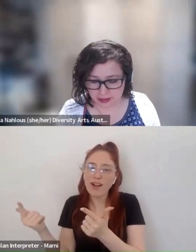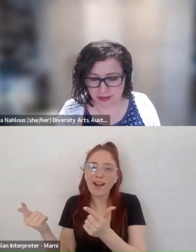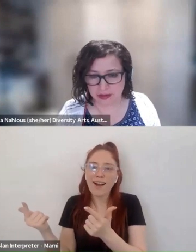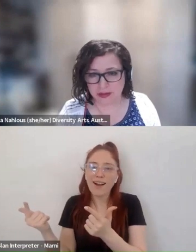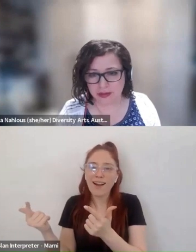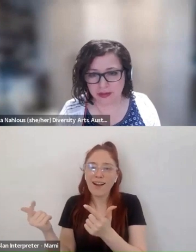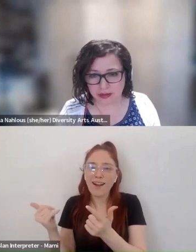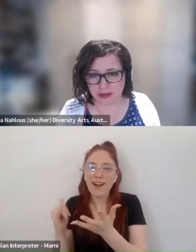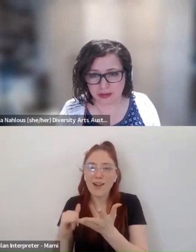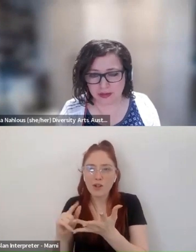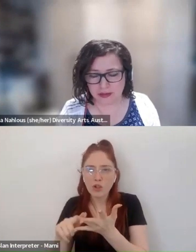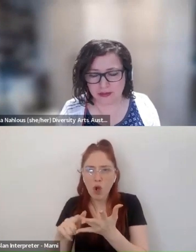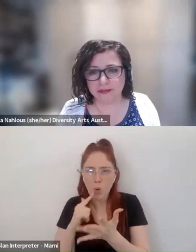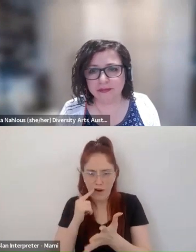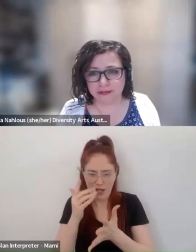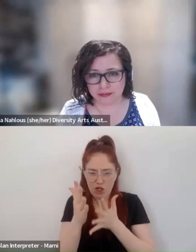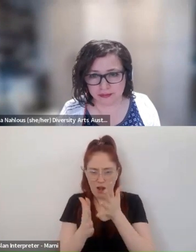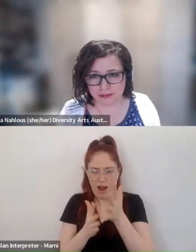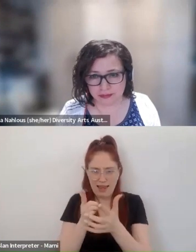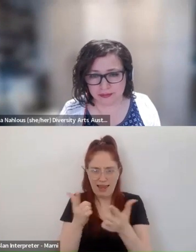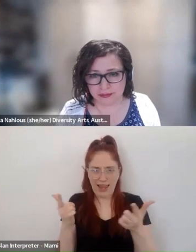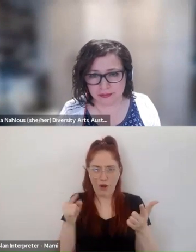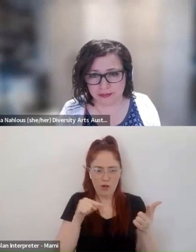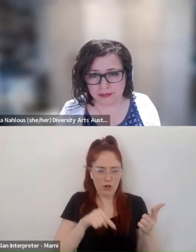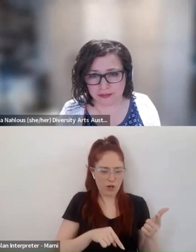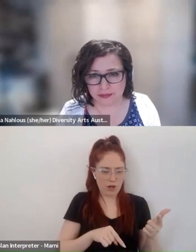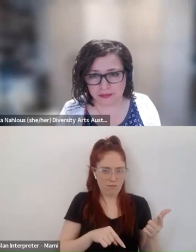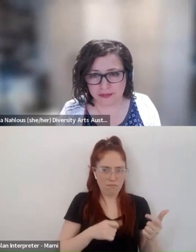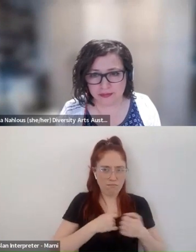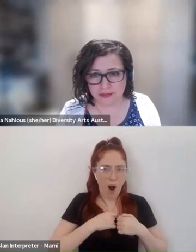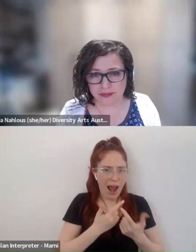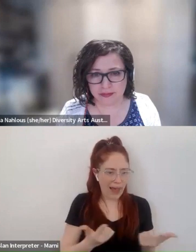them? If we spoke in language? How would we close caption that?